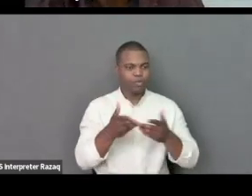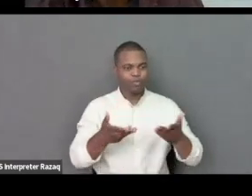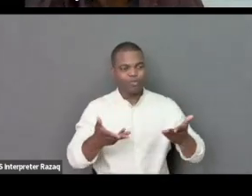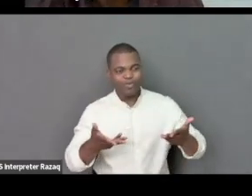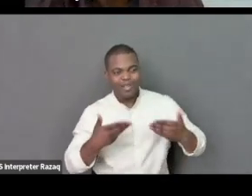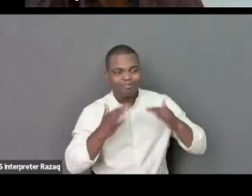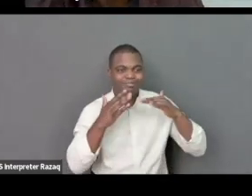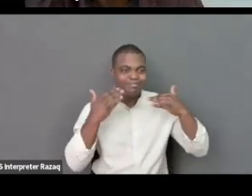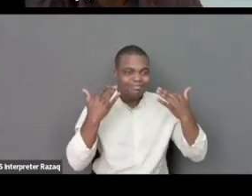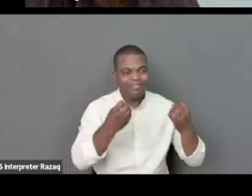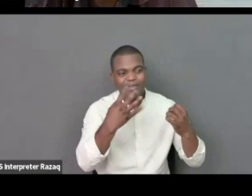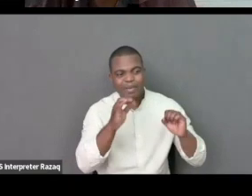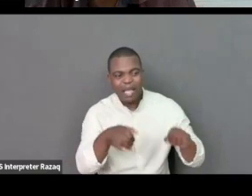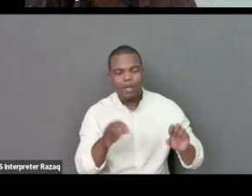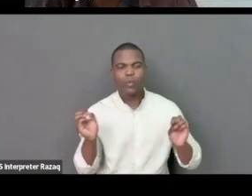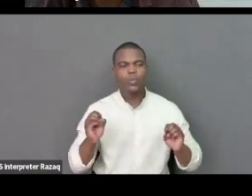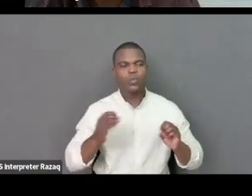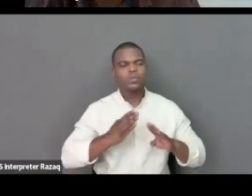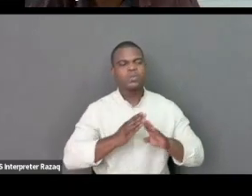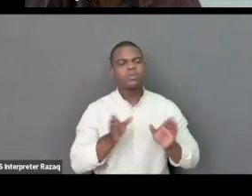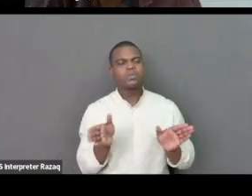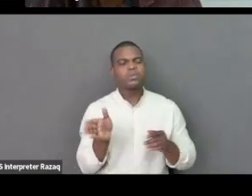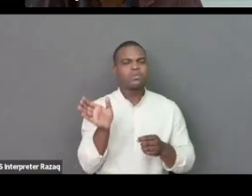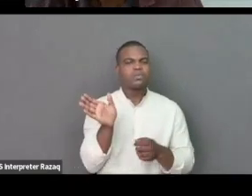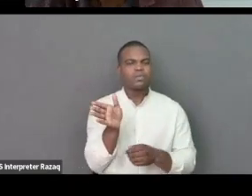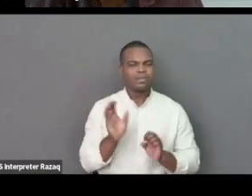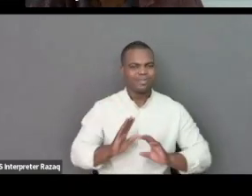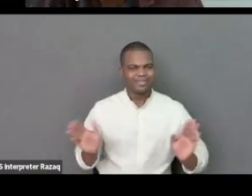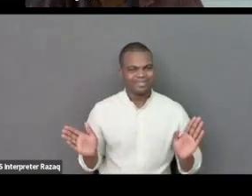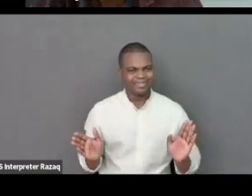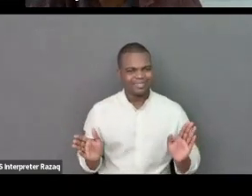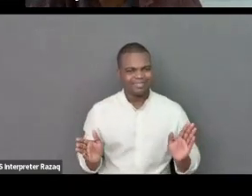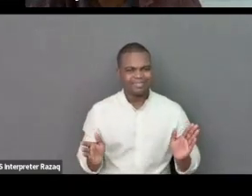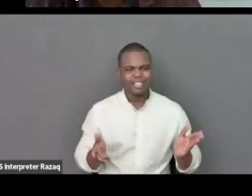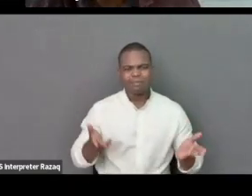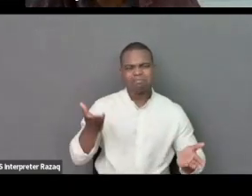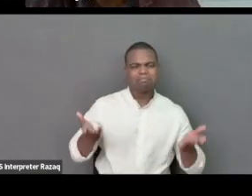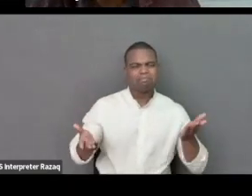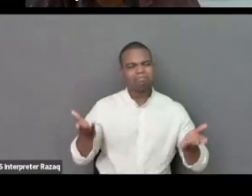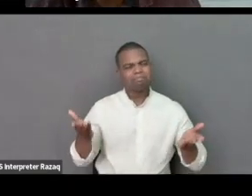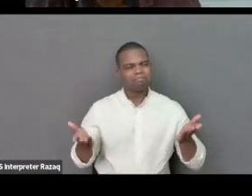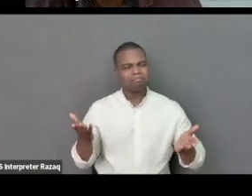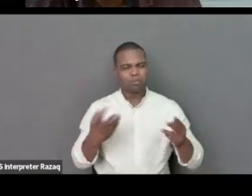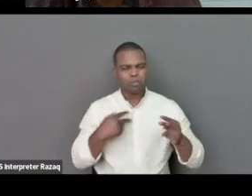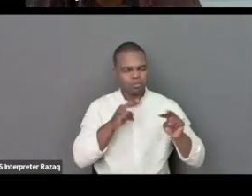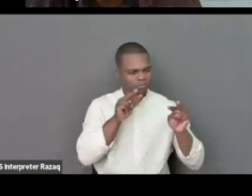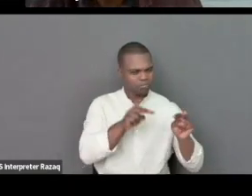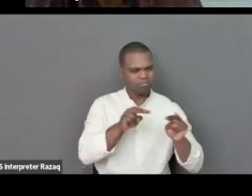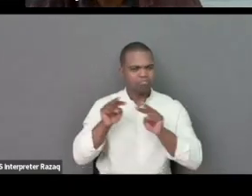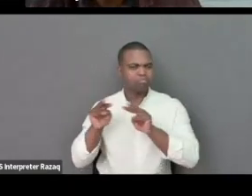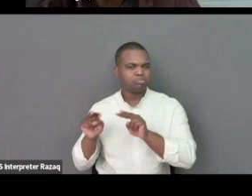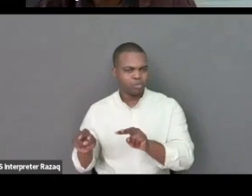and then some practical advice as well. So, we created a toolkit,